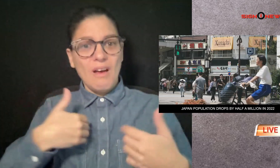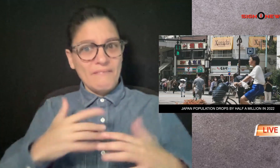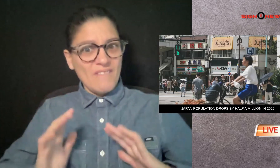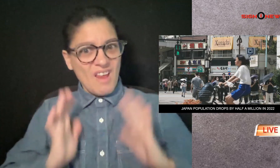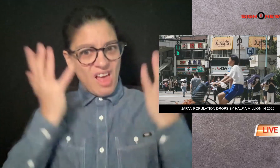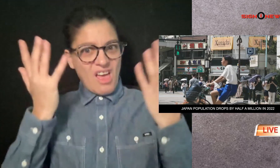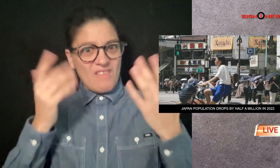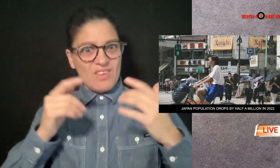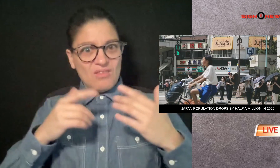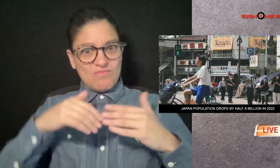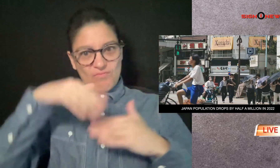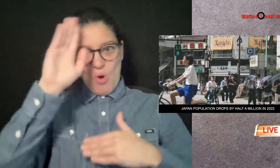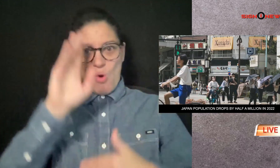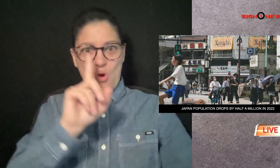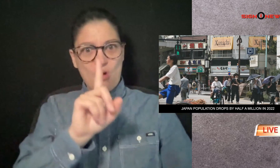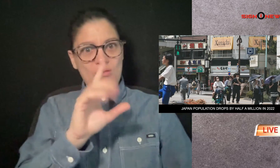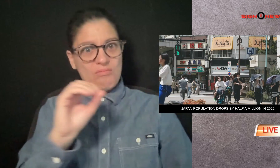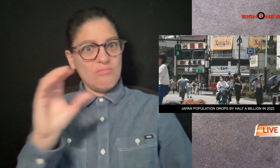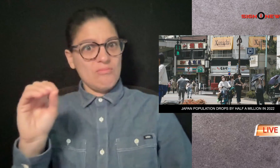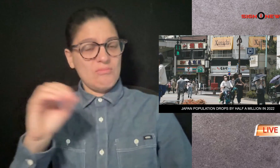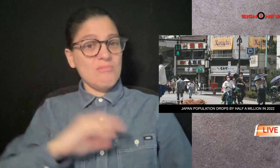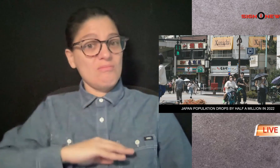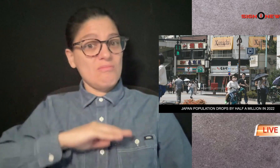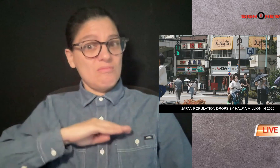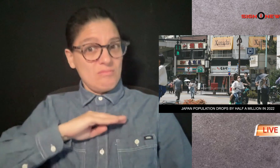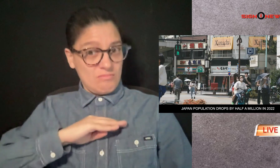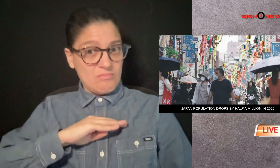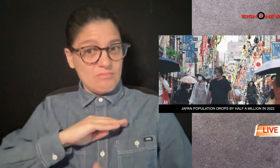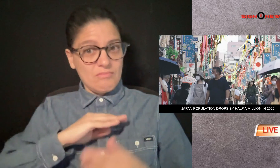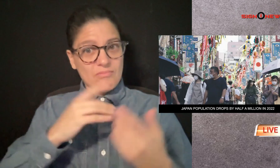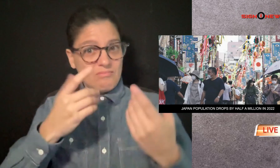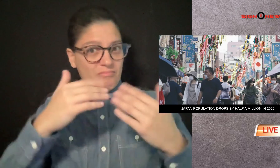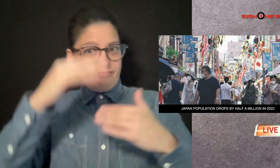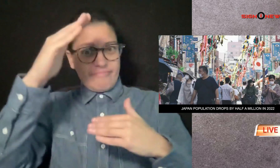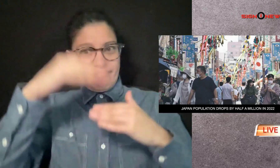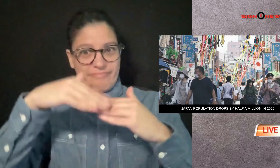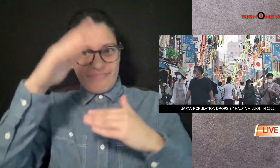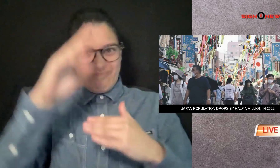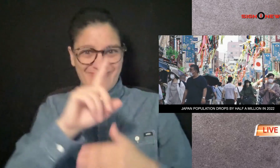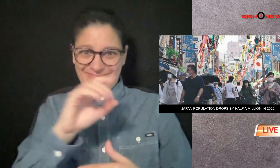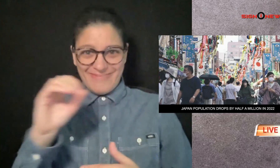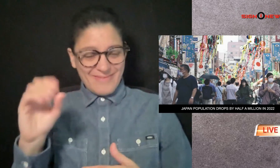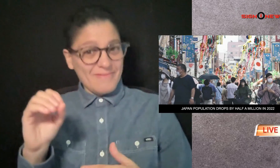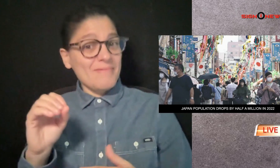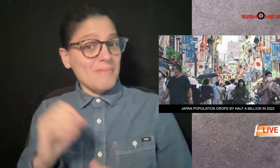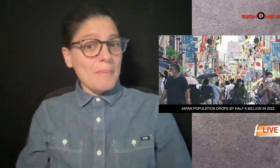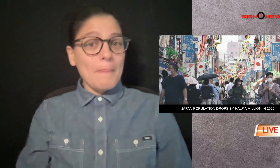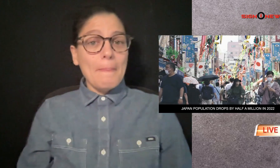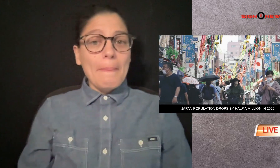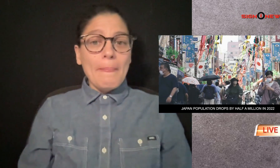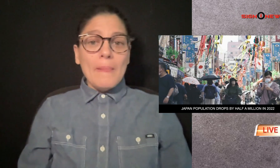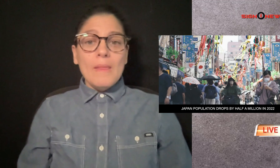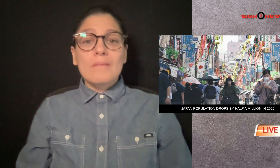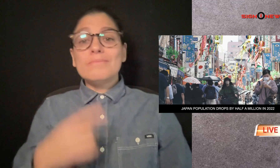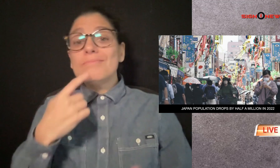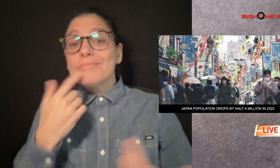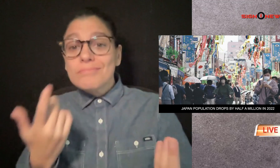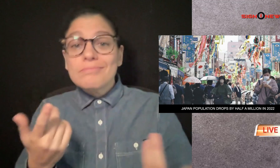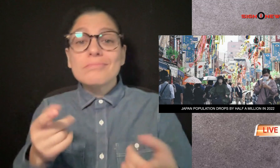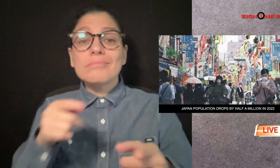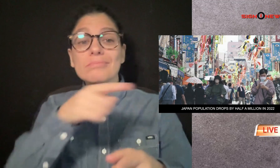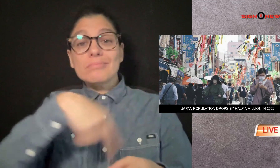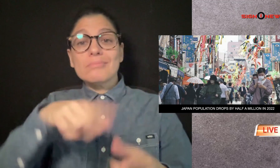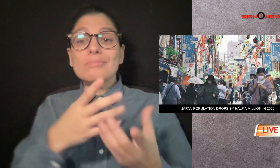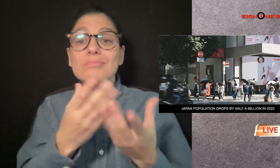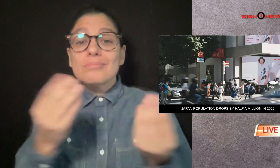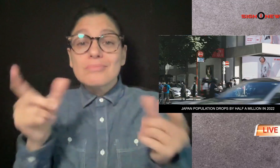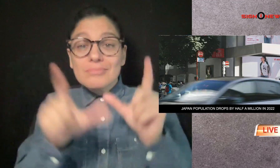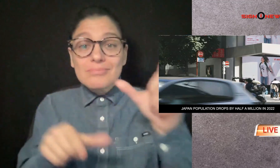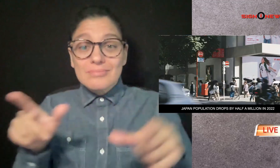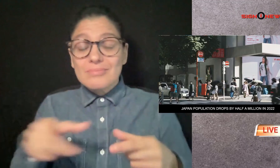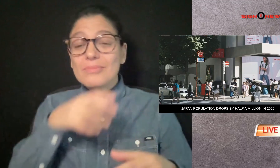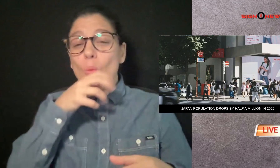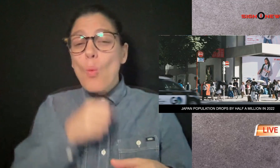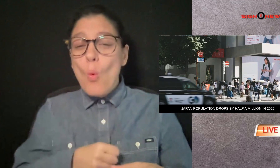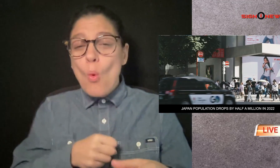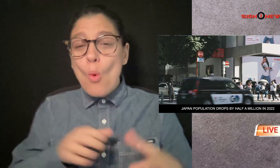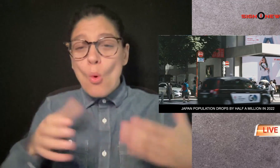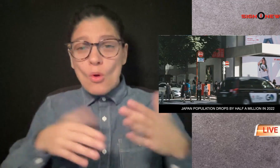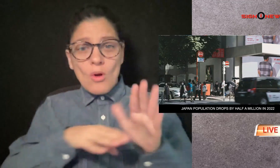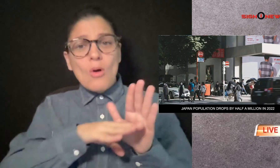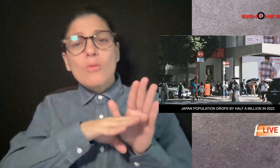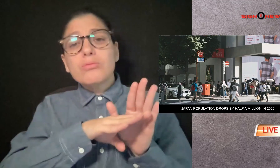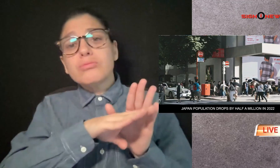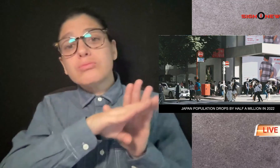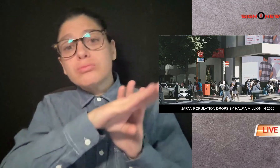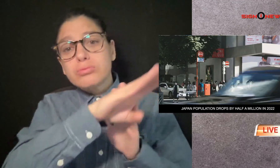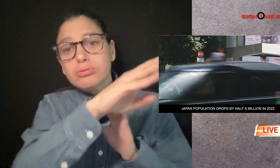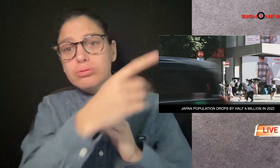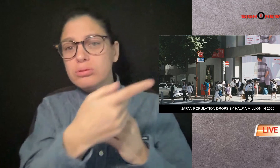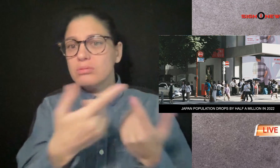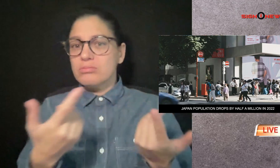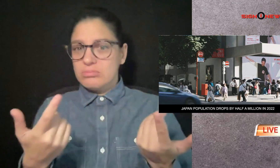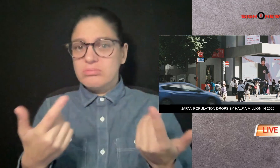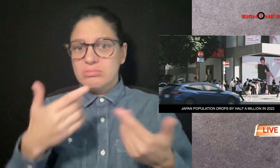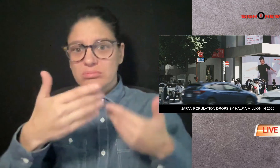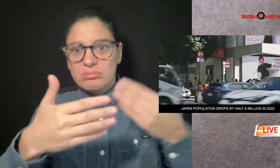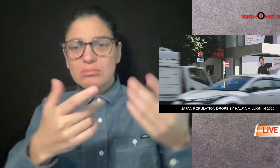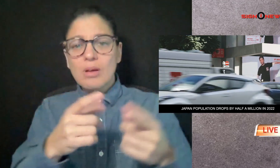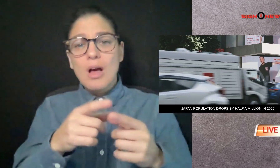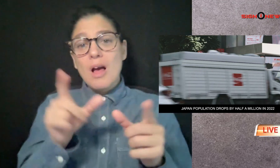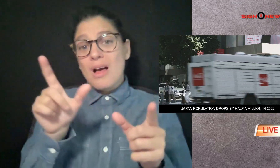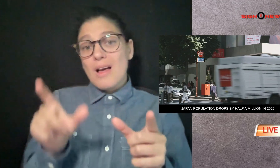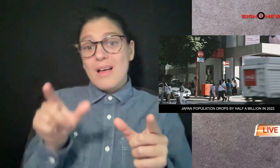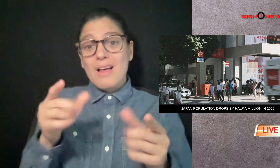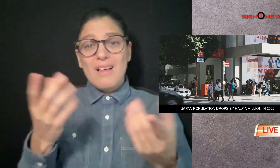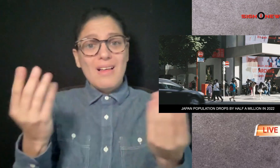in Japan were age 100 or older that means a growing elderly population shrinking